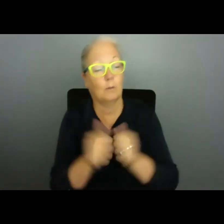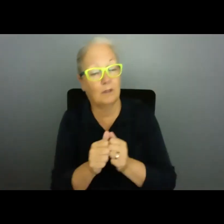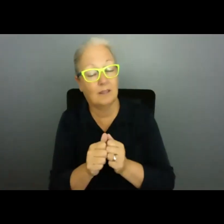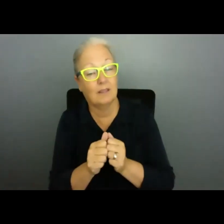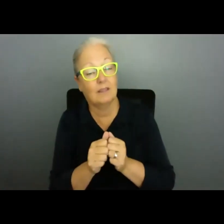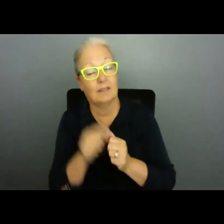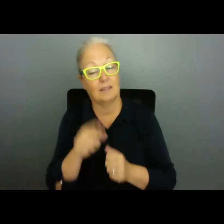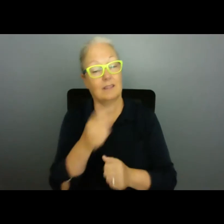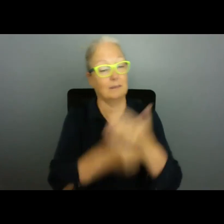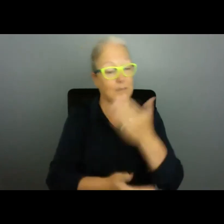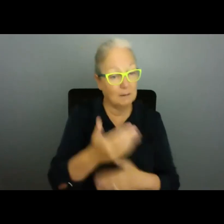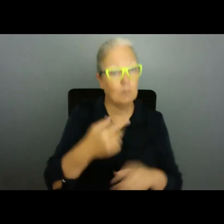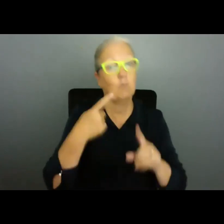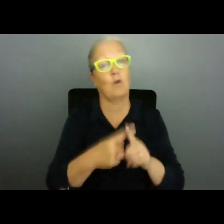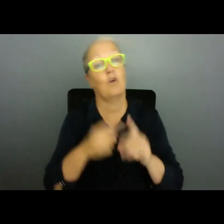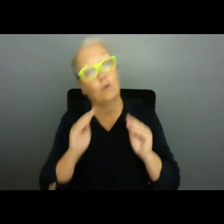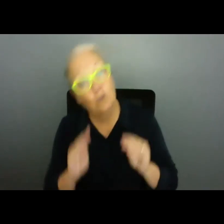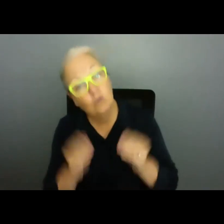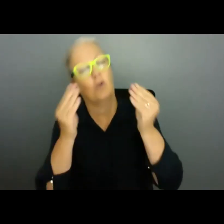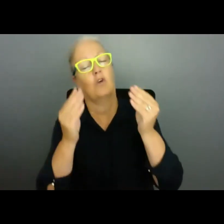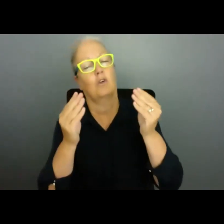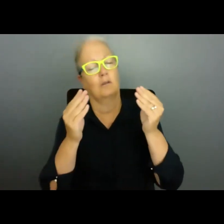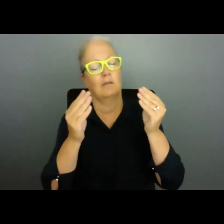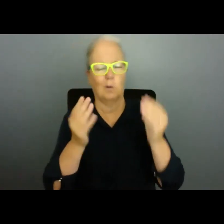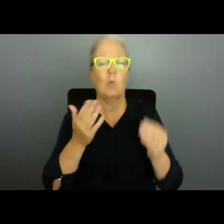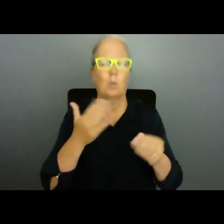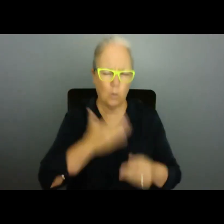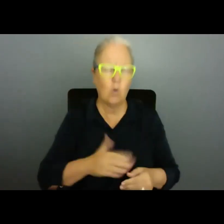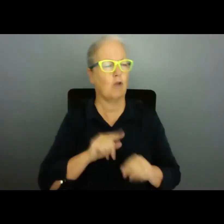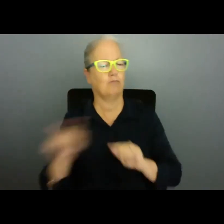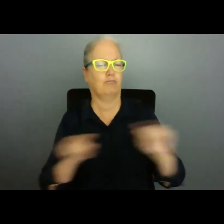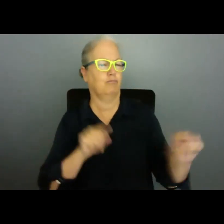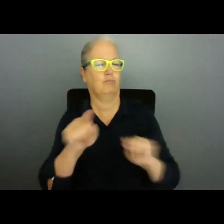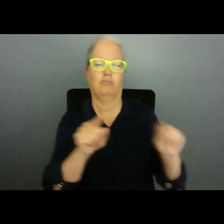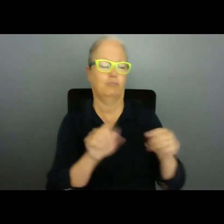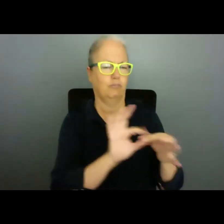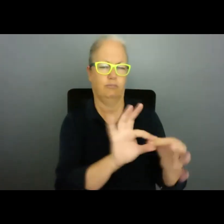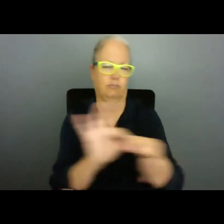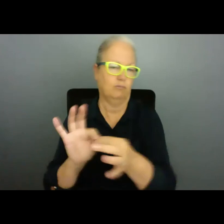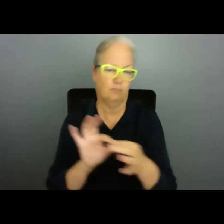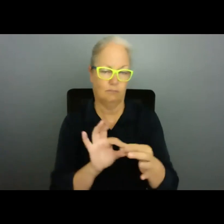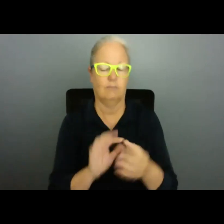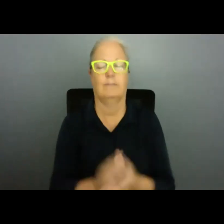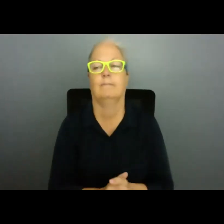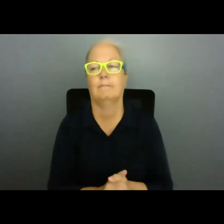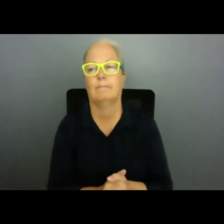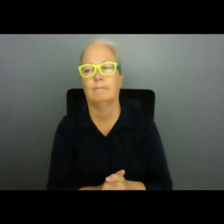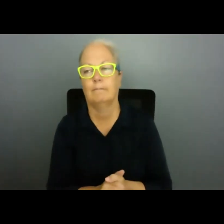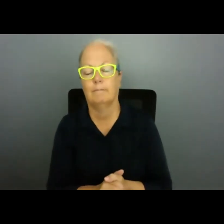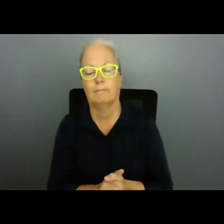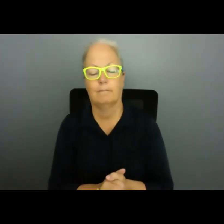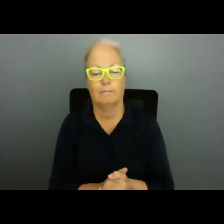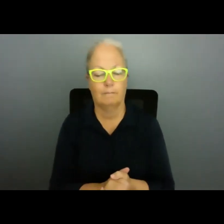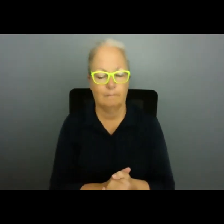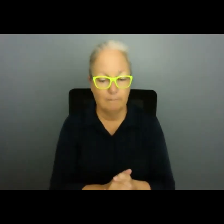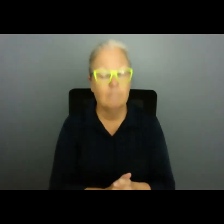as well and can reach out to more people as well um so um we i would now like to uh open